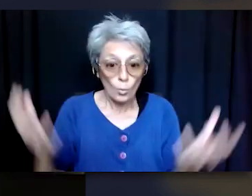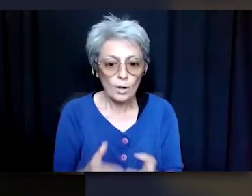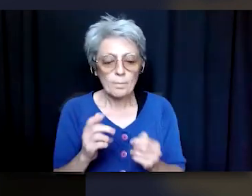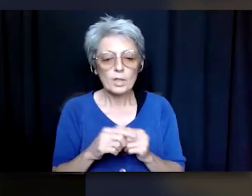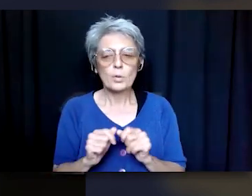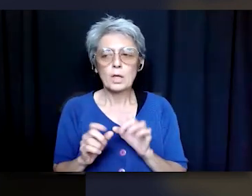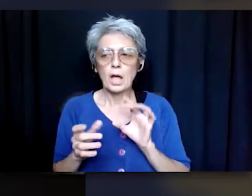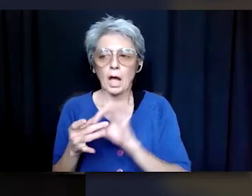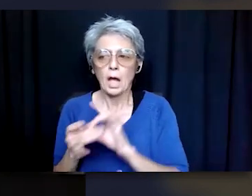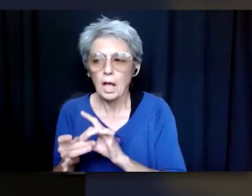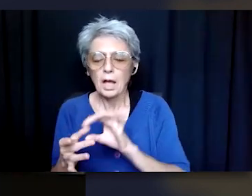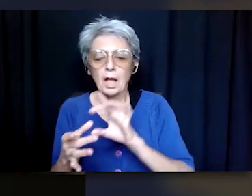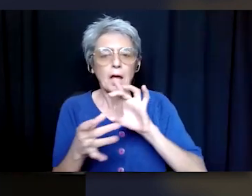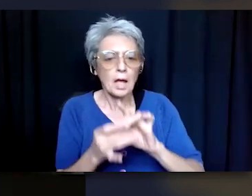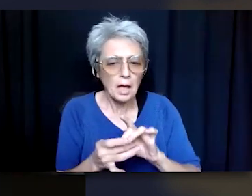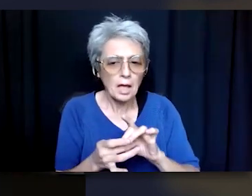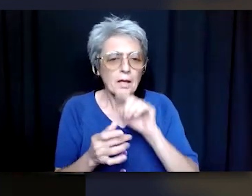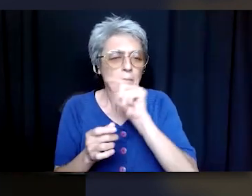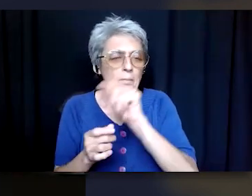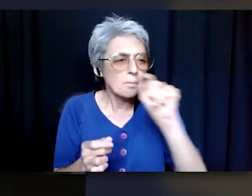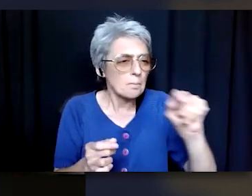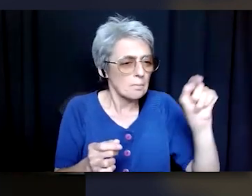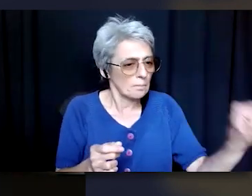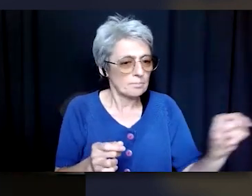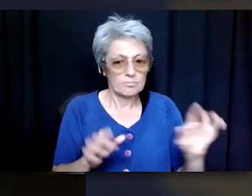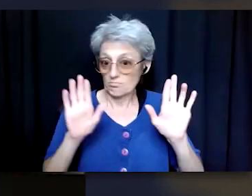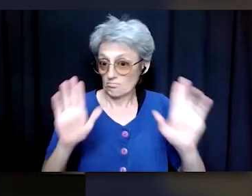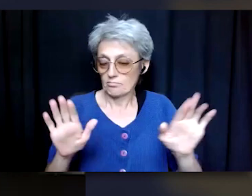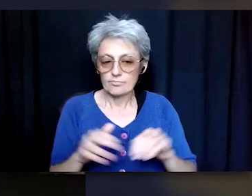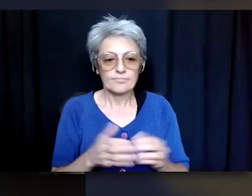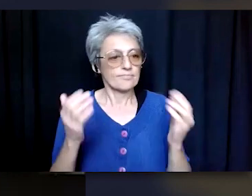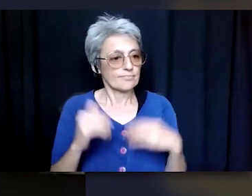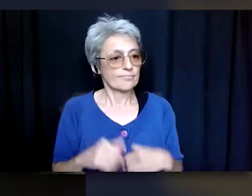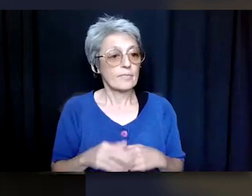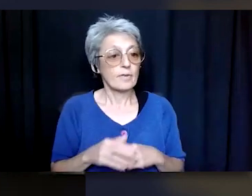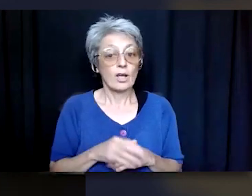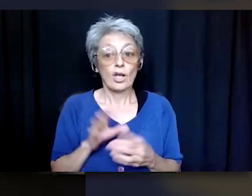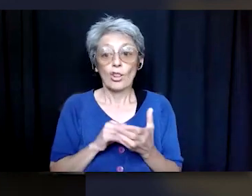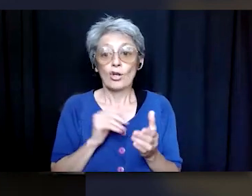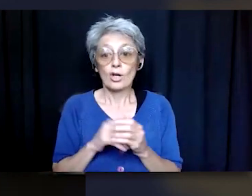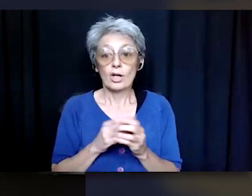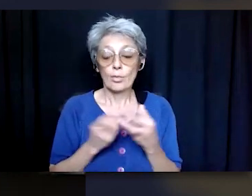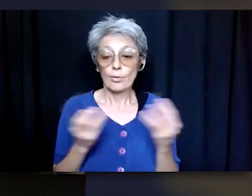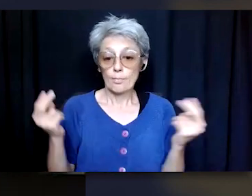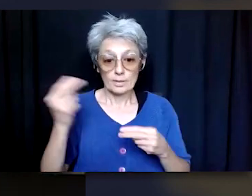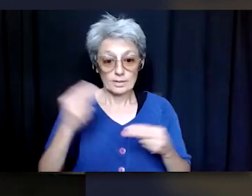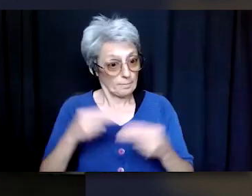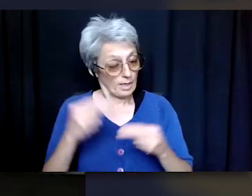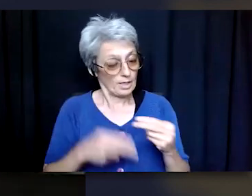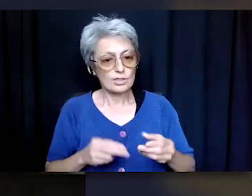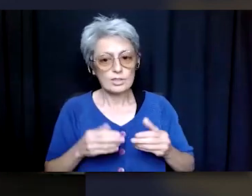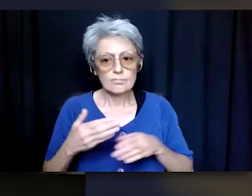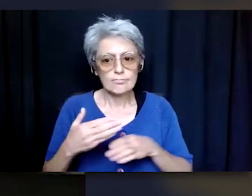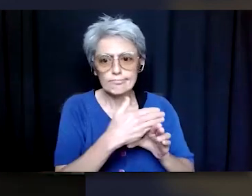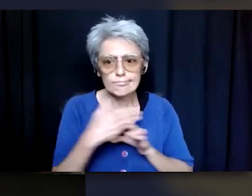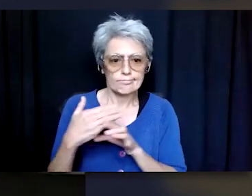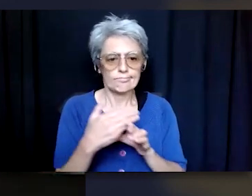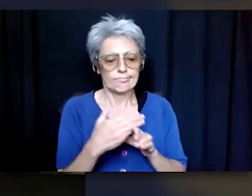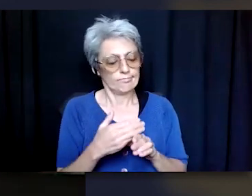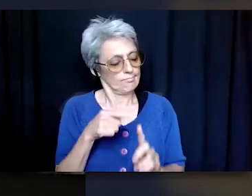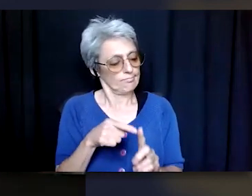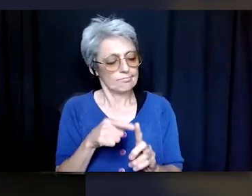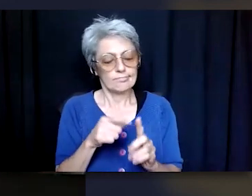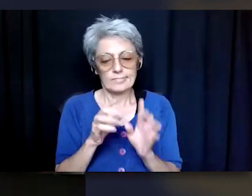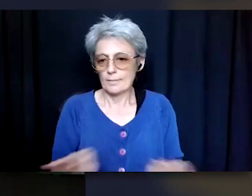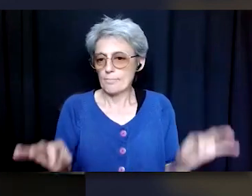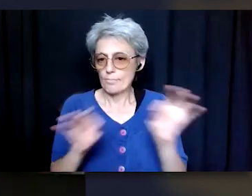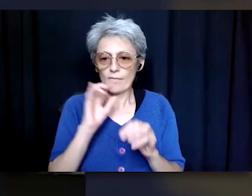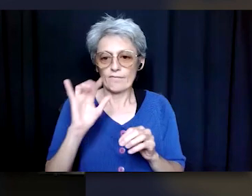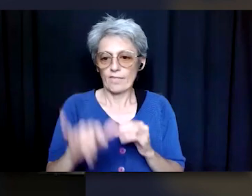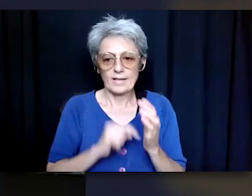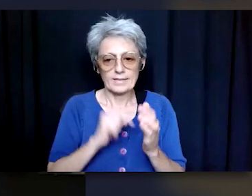wonderful. Participatory learning was the big core of this. I used to bring my teacher candidate